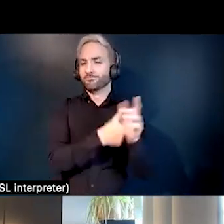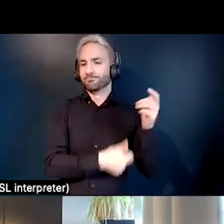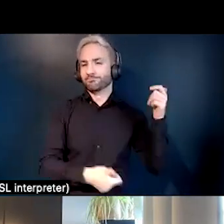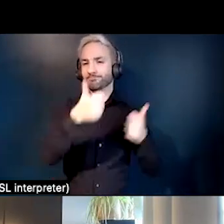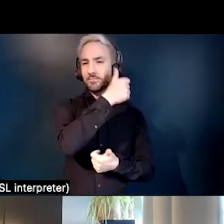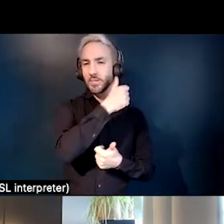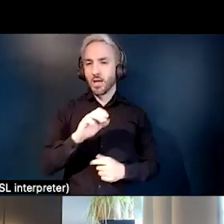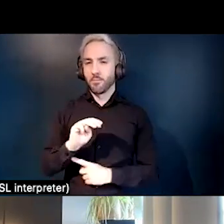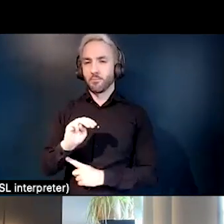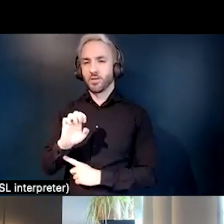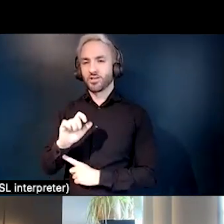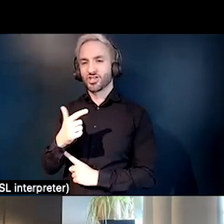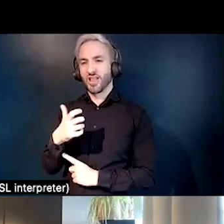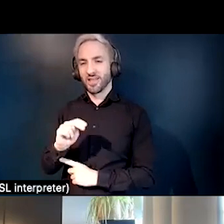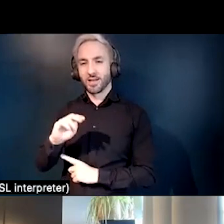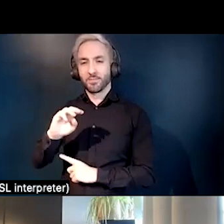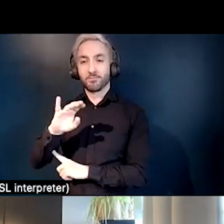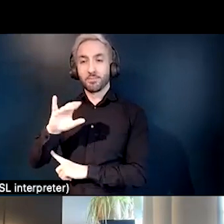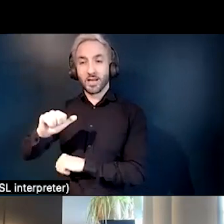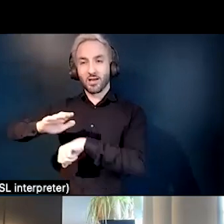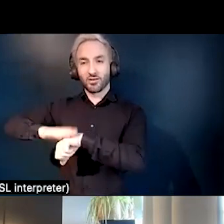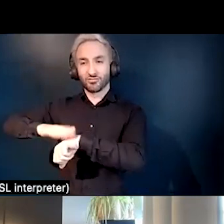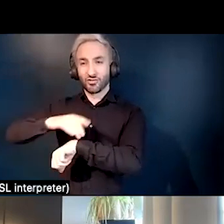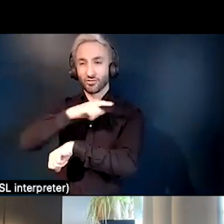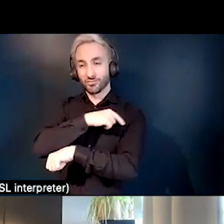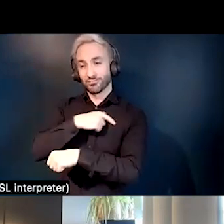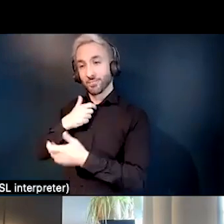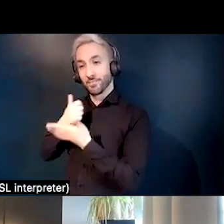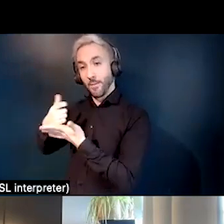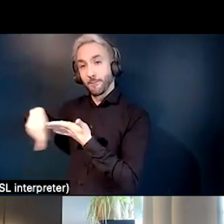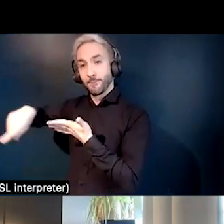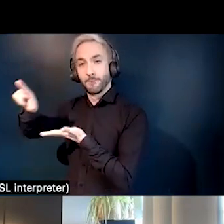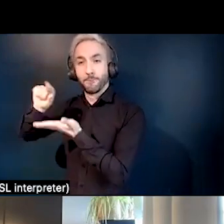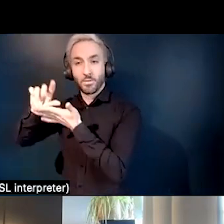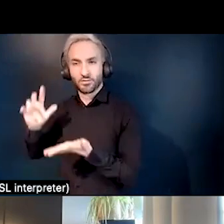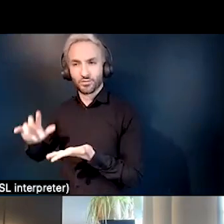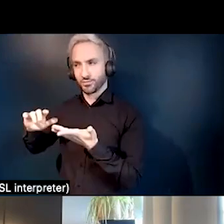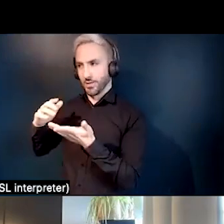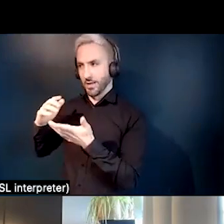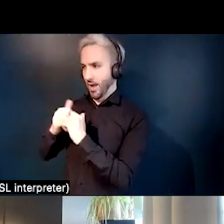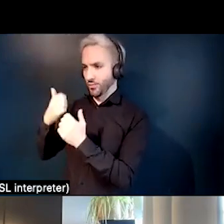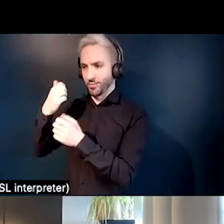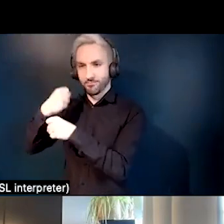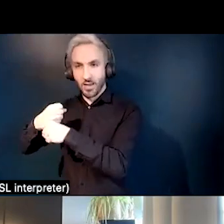which helped publishers improve how they create, manage, and distribute content. In that role,